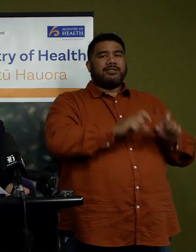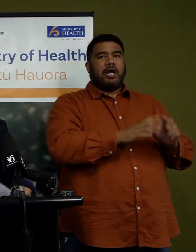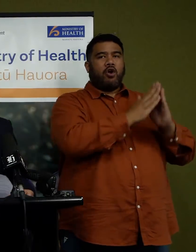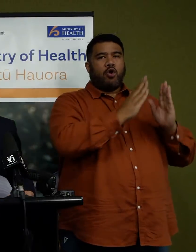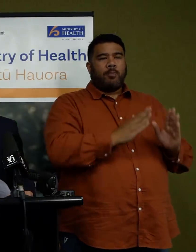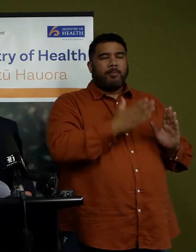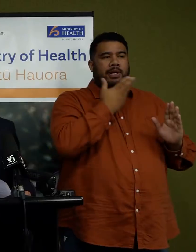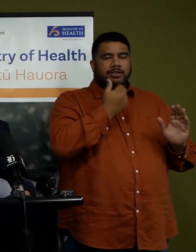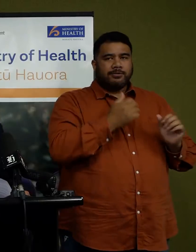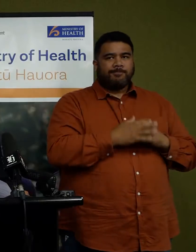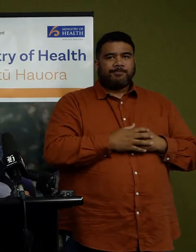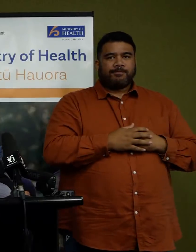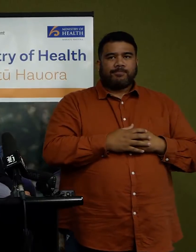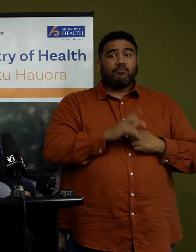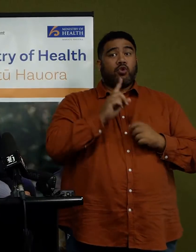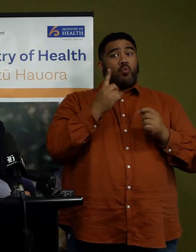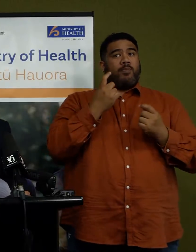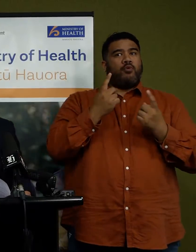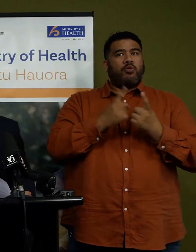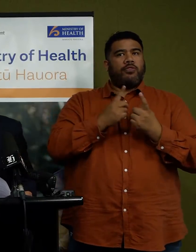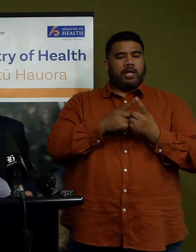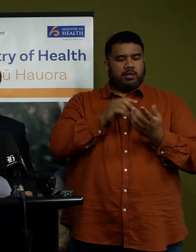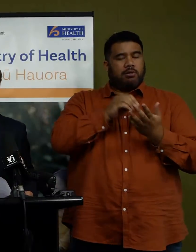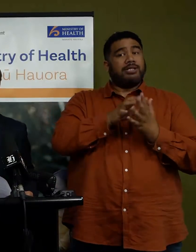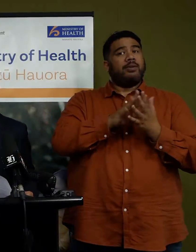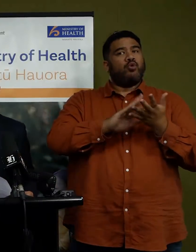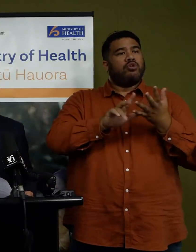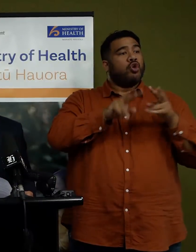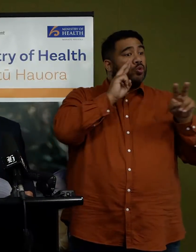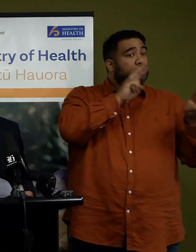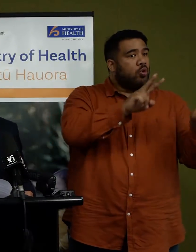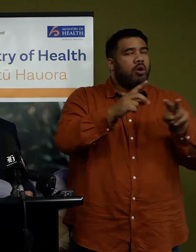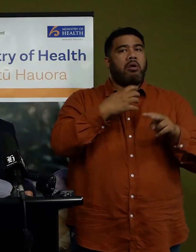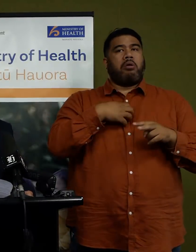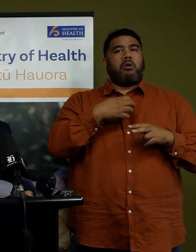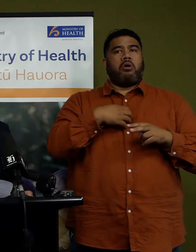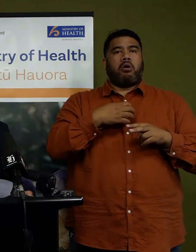However, another very relevant point here is that data on individuals 18 years and under